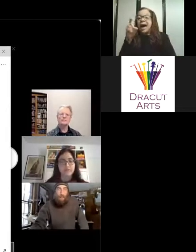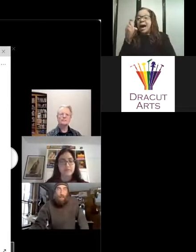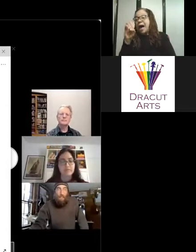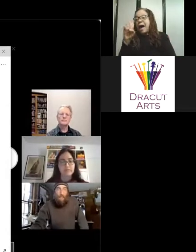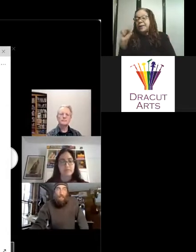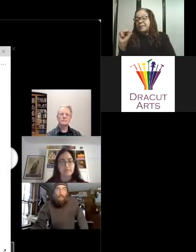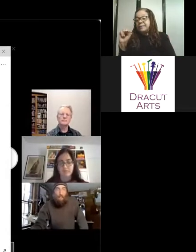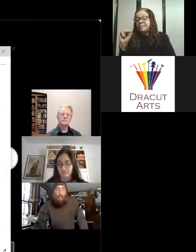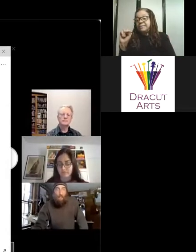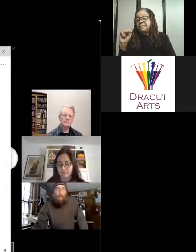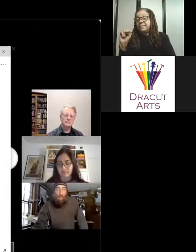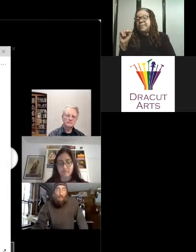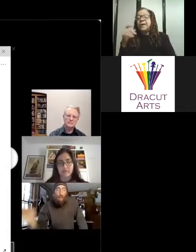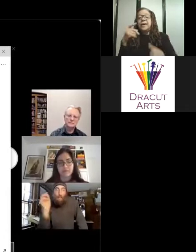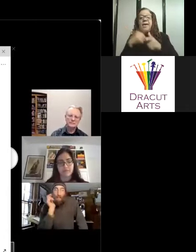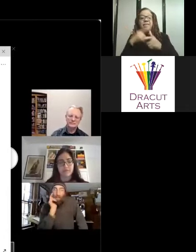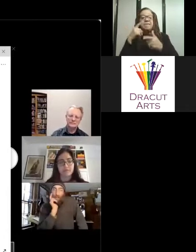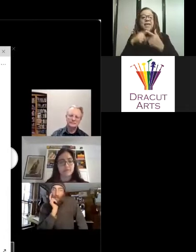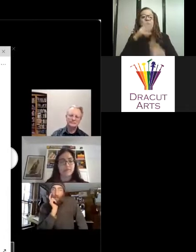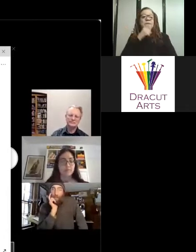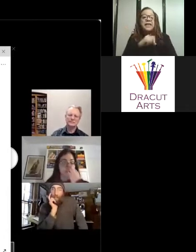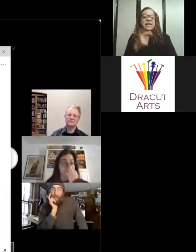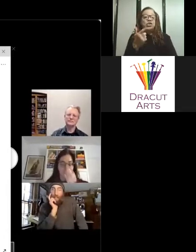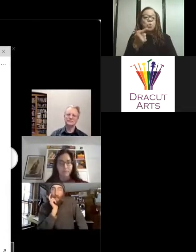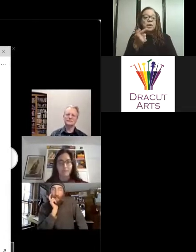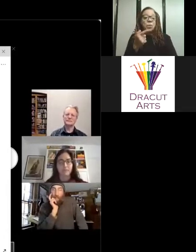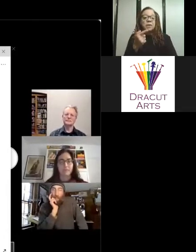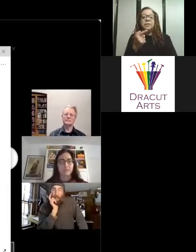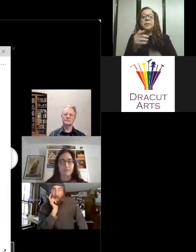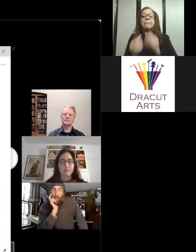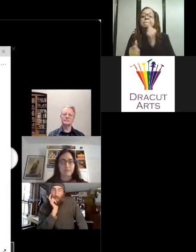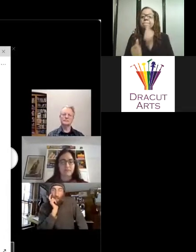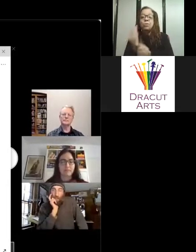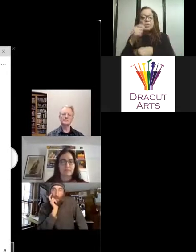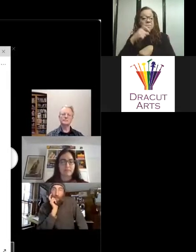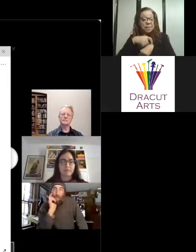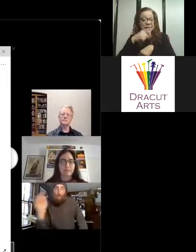"I was then just turned, and most of my time after finishing school"-- which